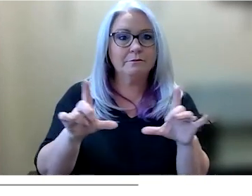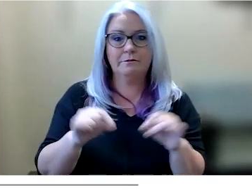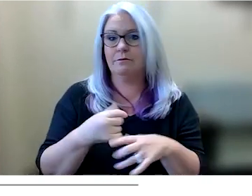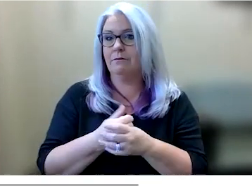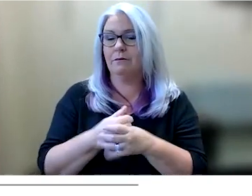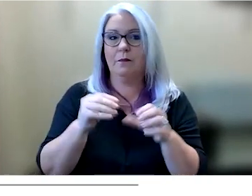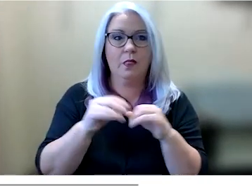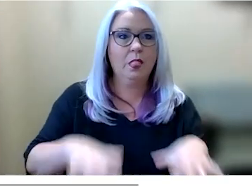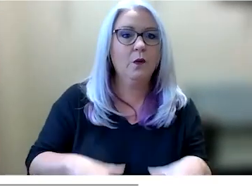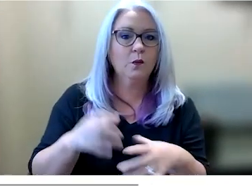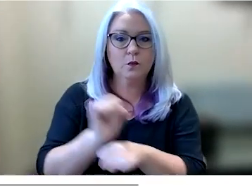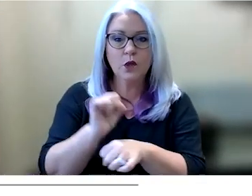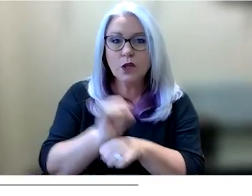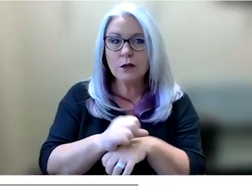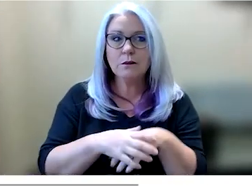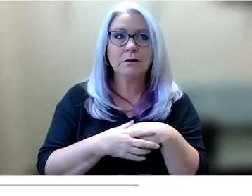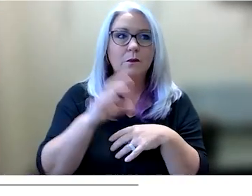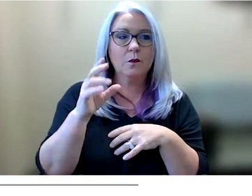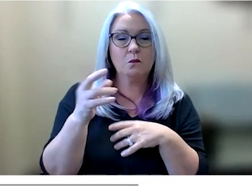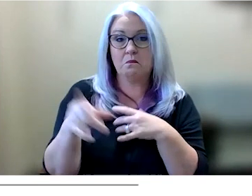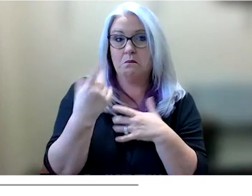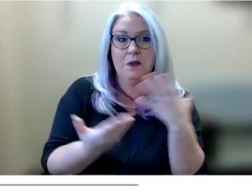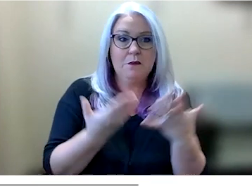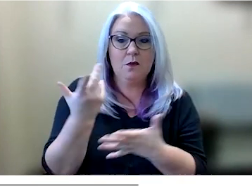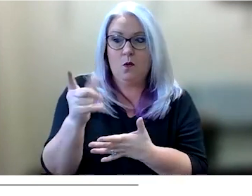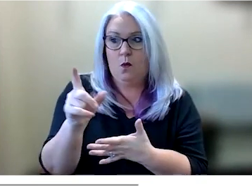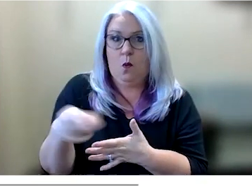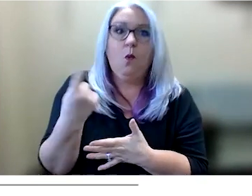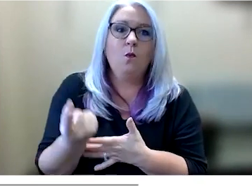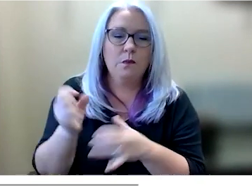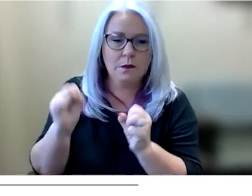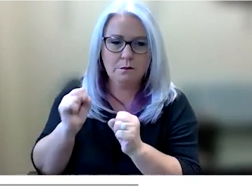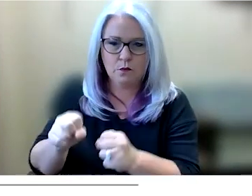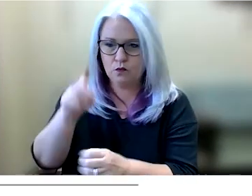might only have the energy and ability to work. And so things